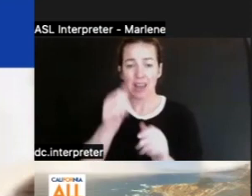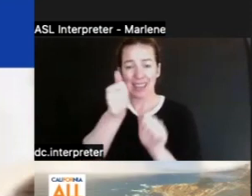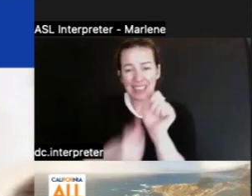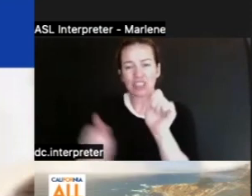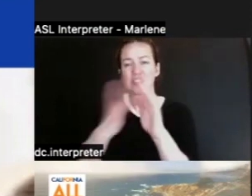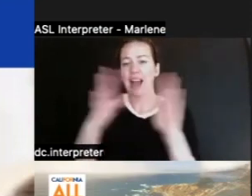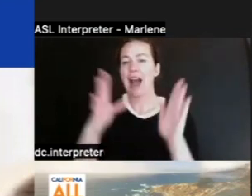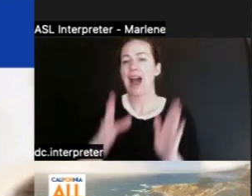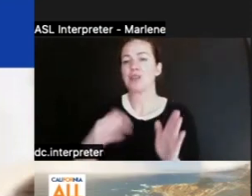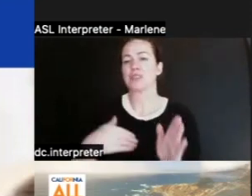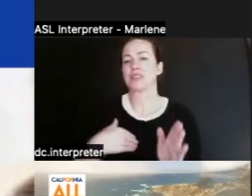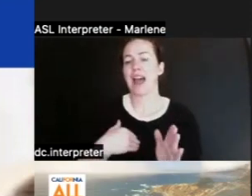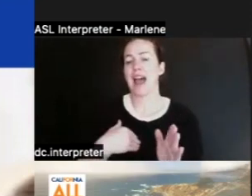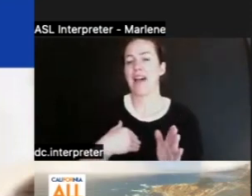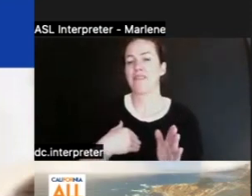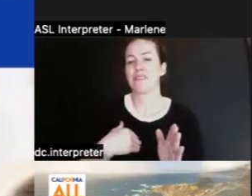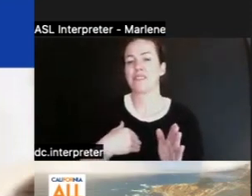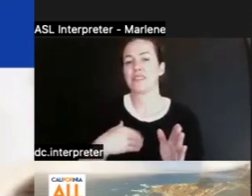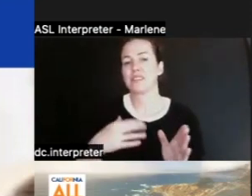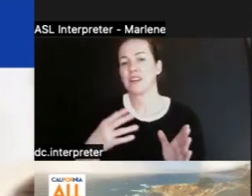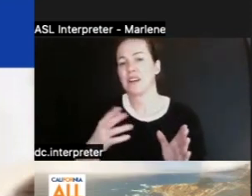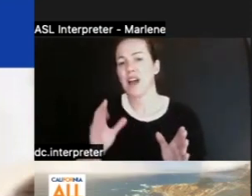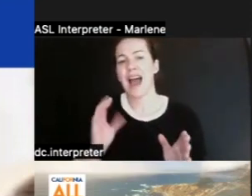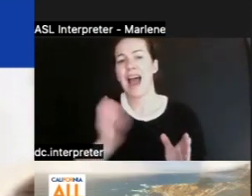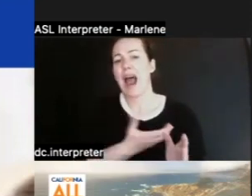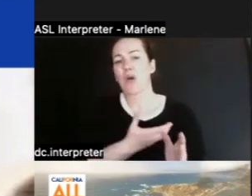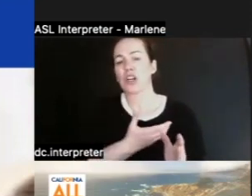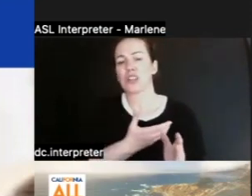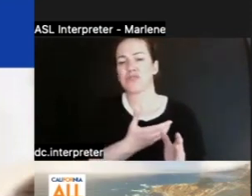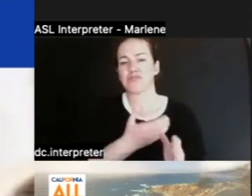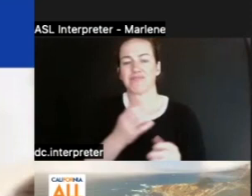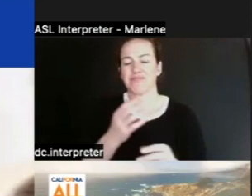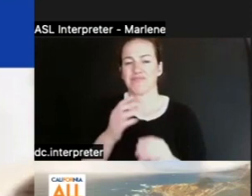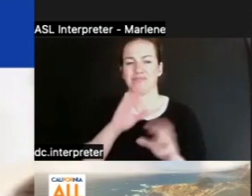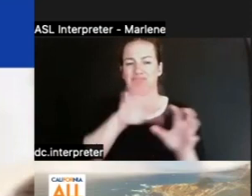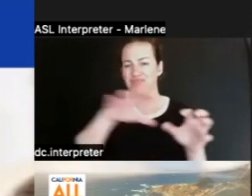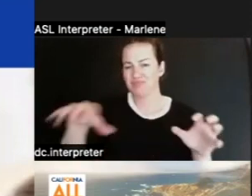has a stakeholder from one every one of our our our anchor institutions. We don't play well with